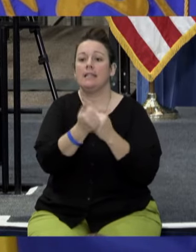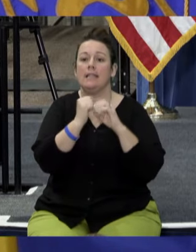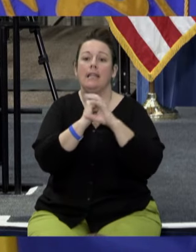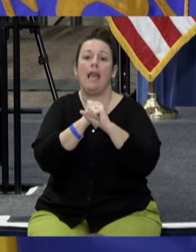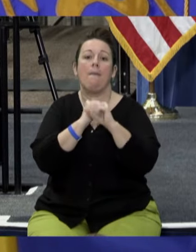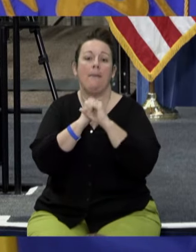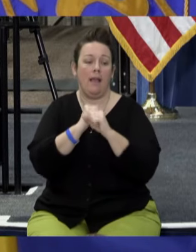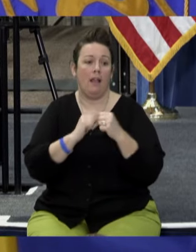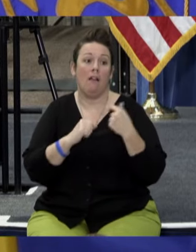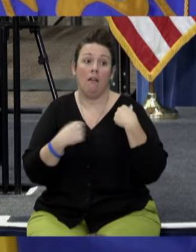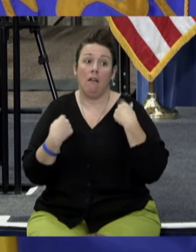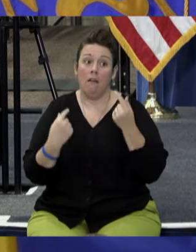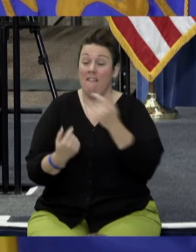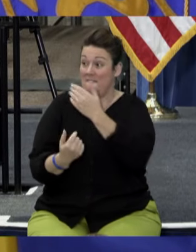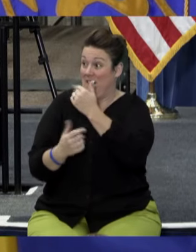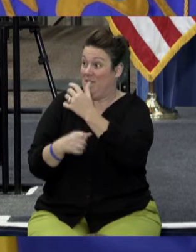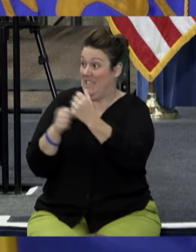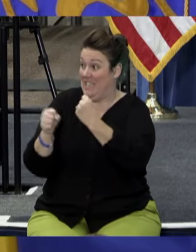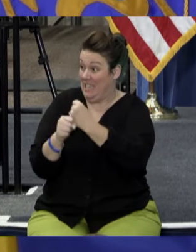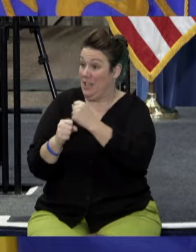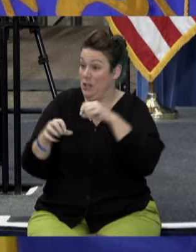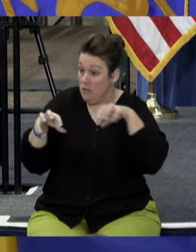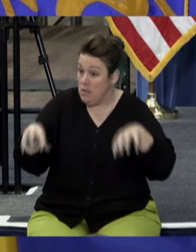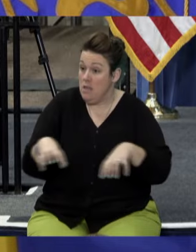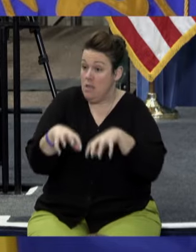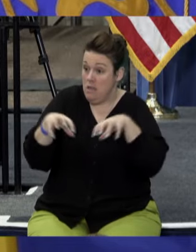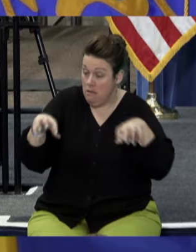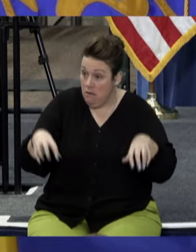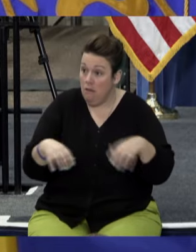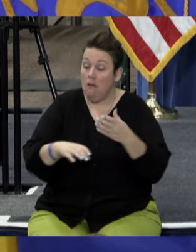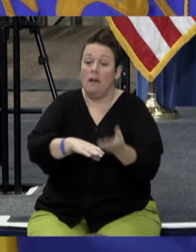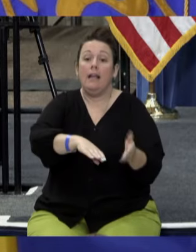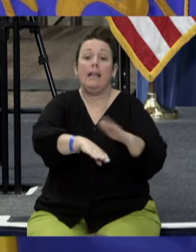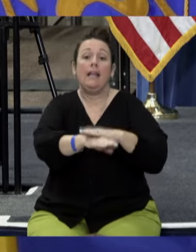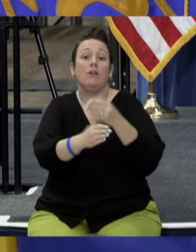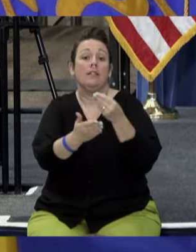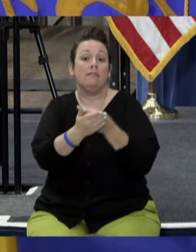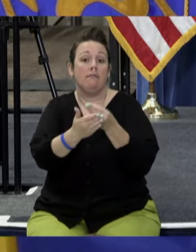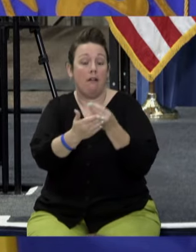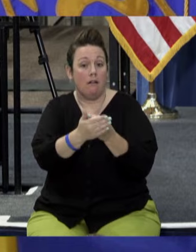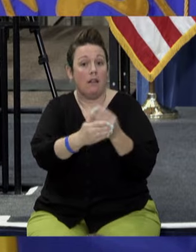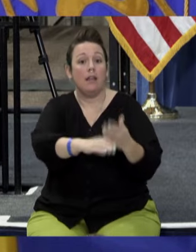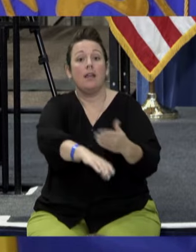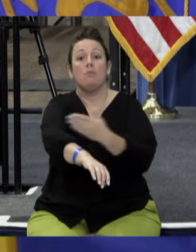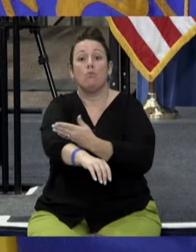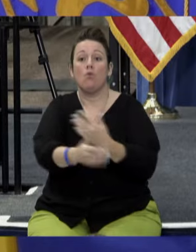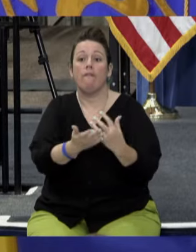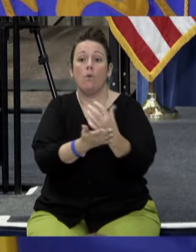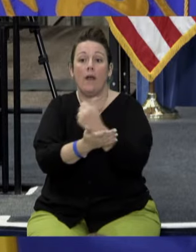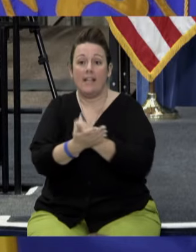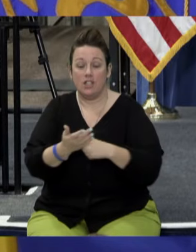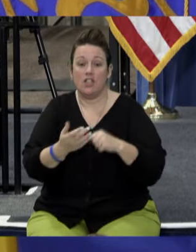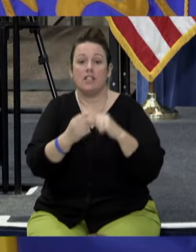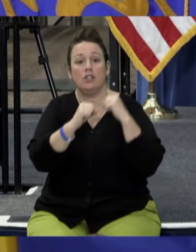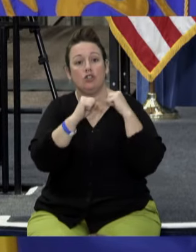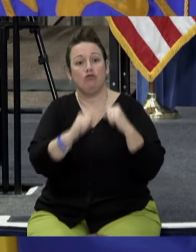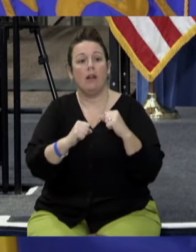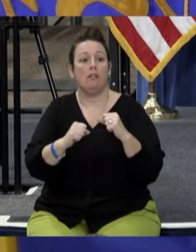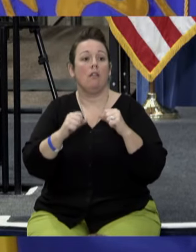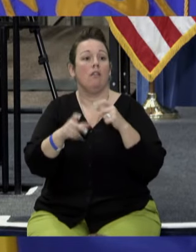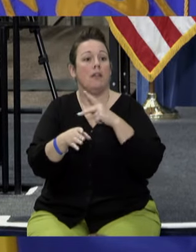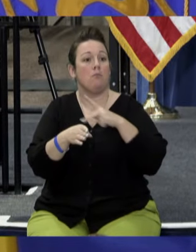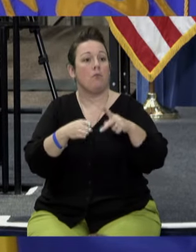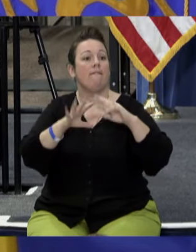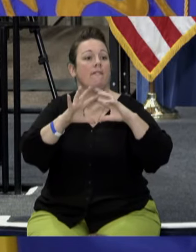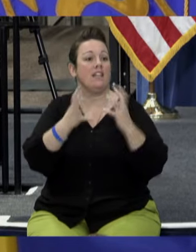initiative to increase funding to improve wages and further strengthen the profession. In 2007,